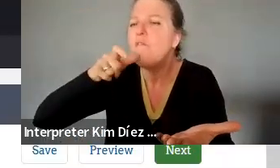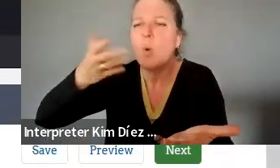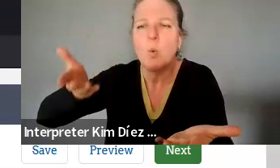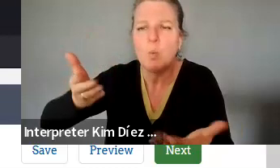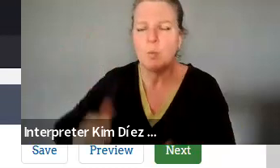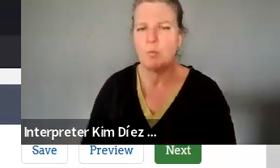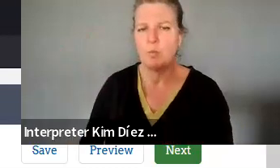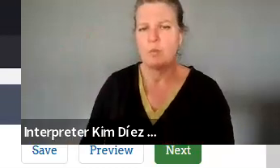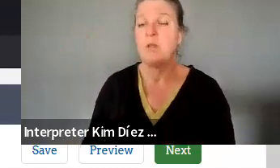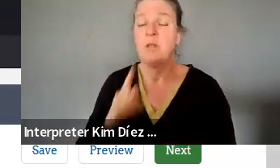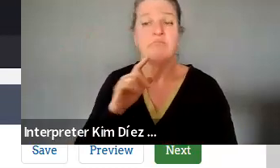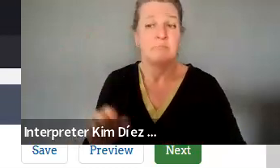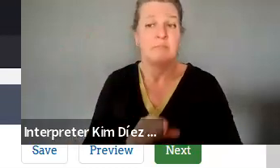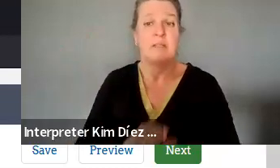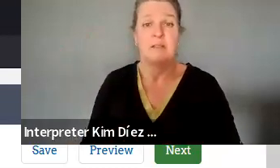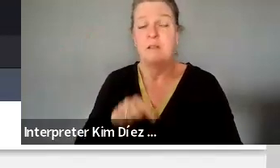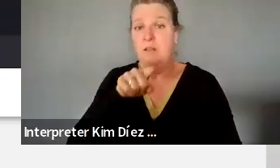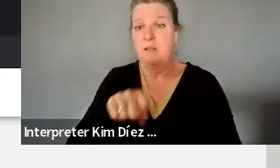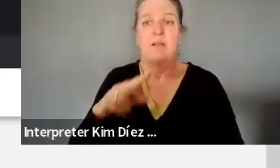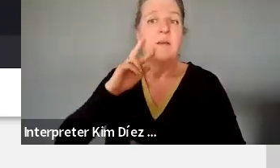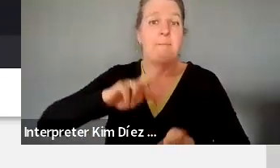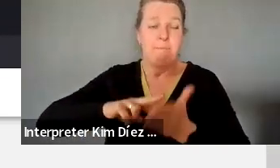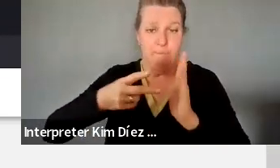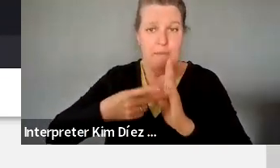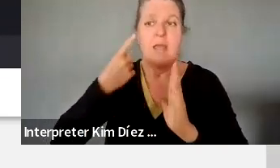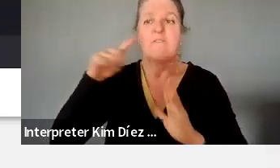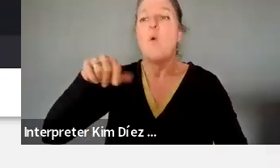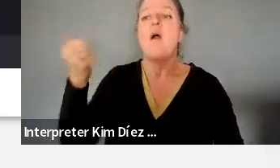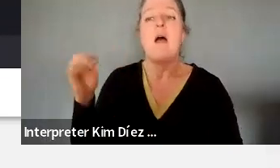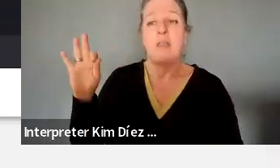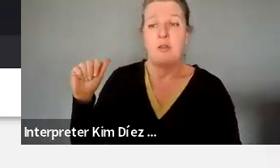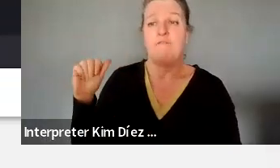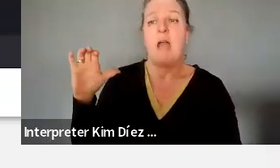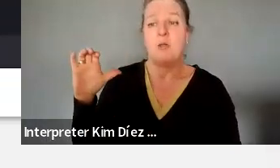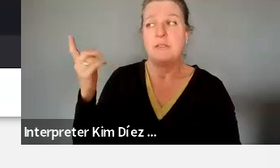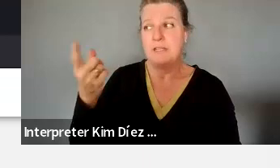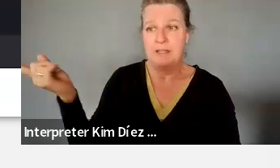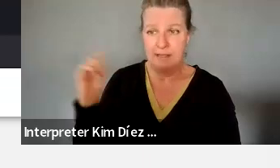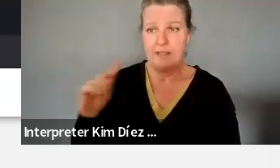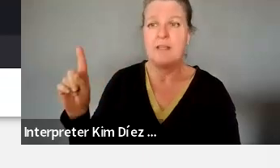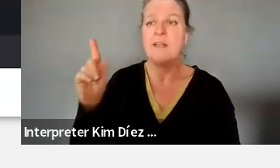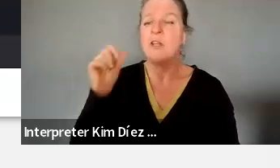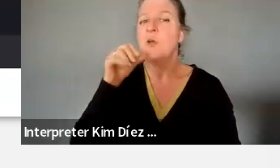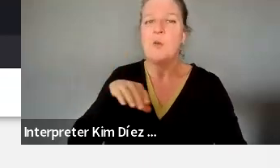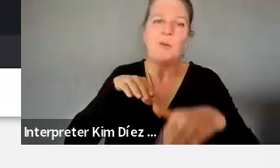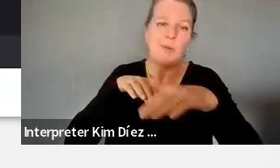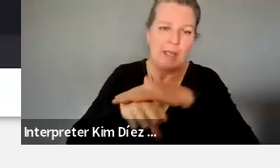They're actually meant for other faculty who either are entering the OFAR program next year